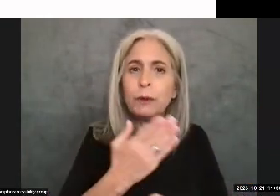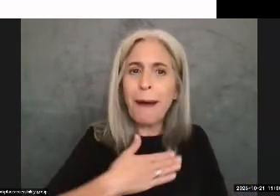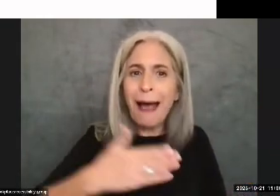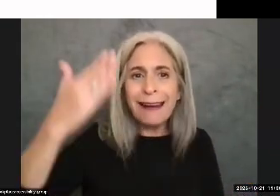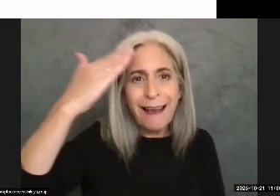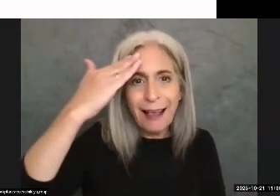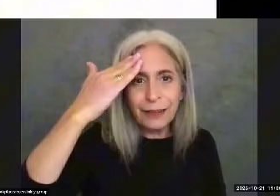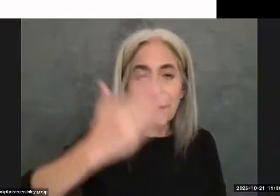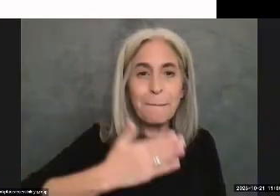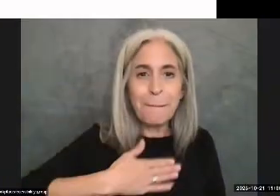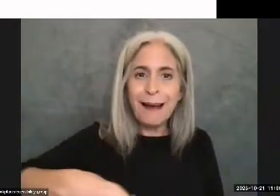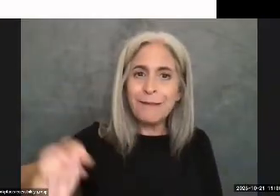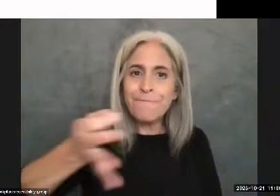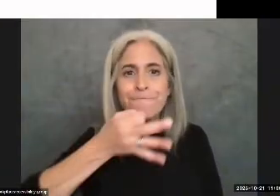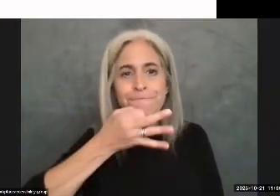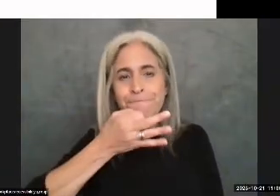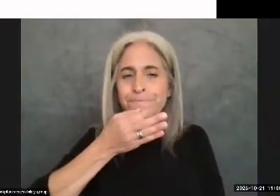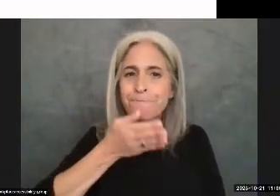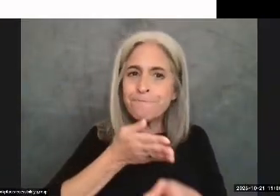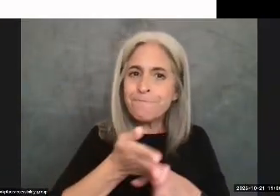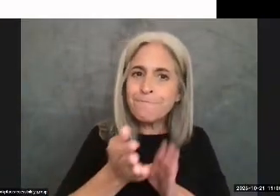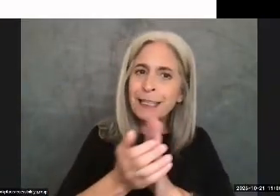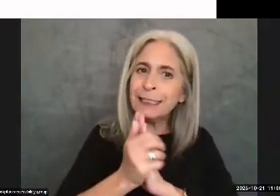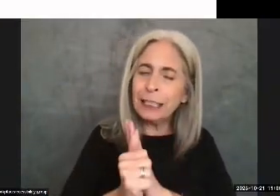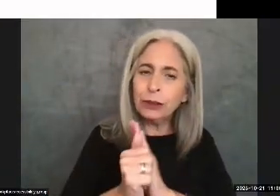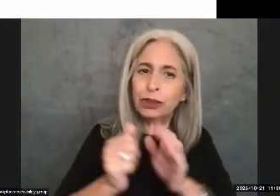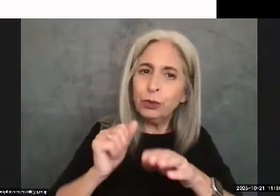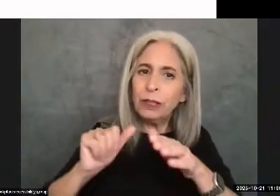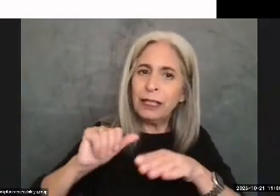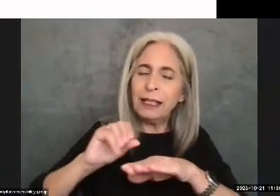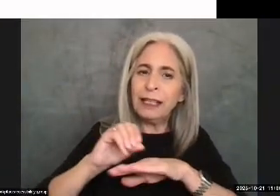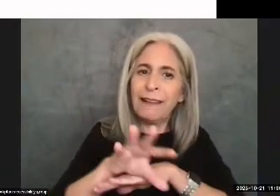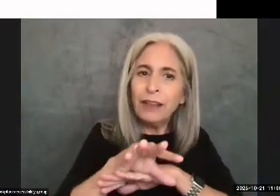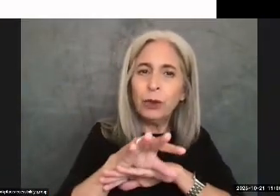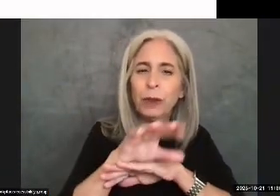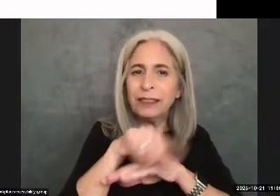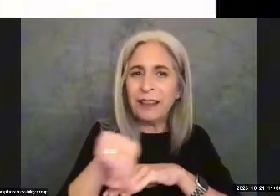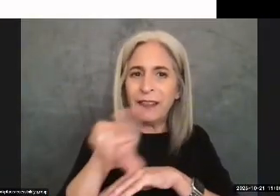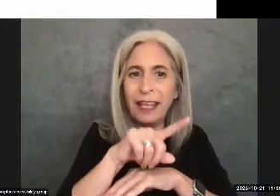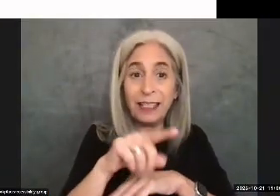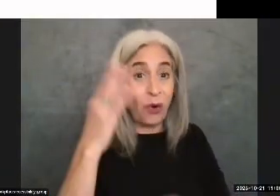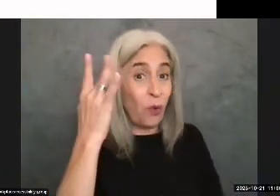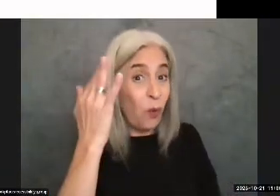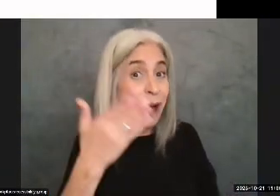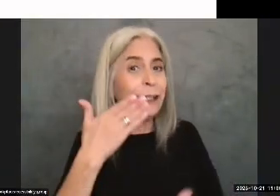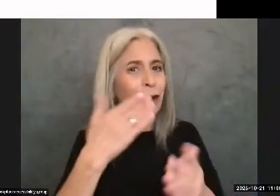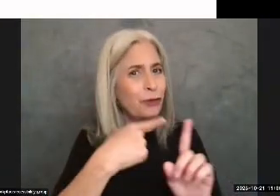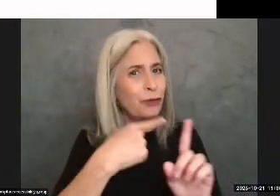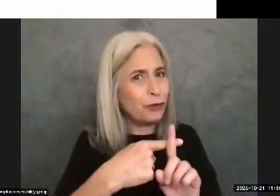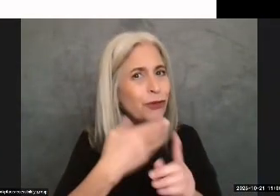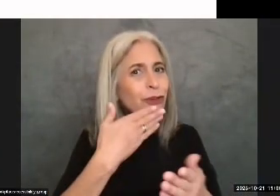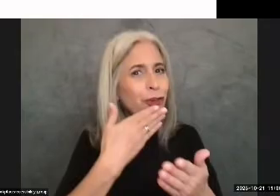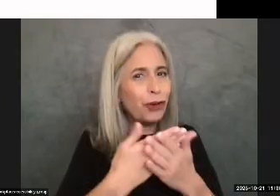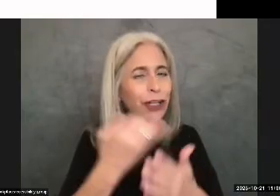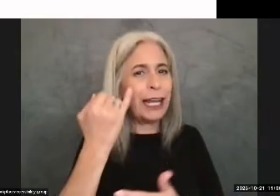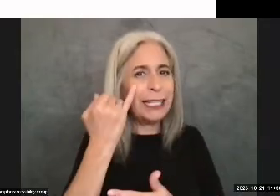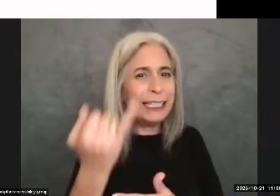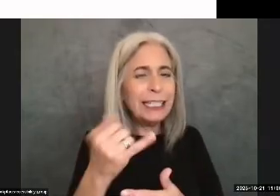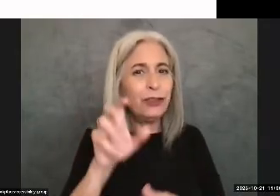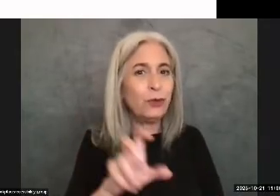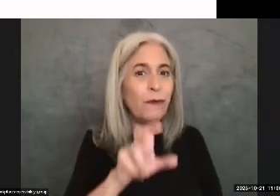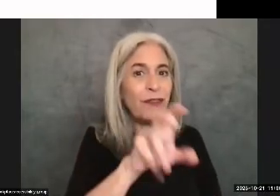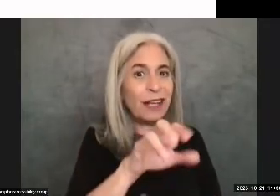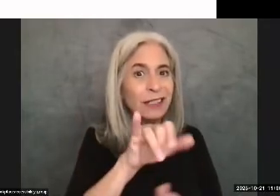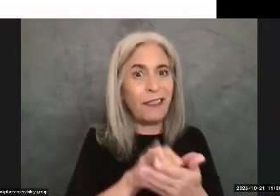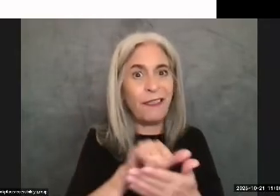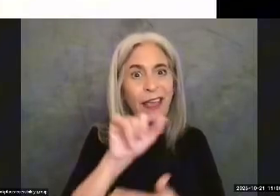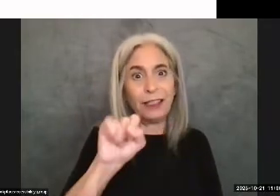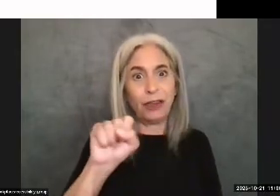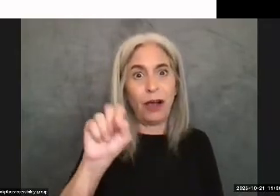Kathleen DeForest: And I can use my knowledge and my expertise to influence those around me as to why it would be a good idea to invest in that piece of software.